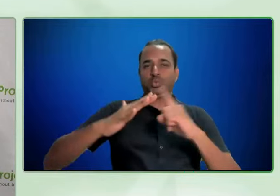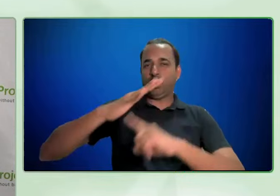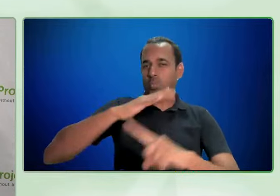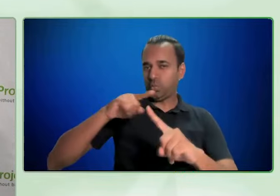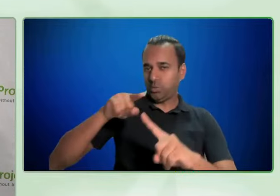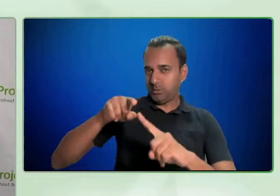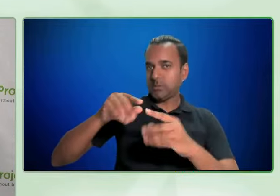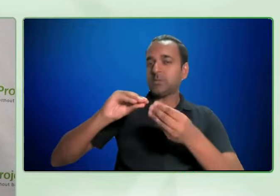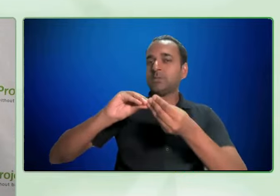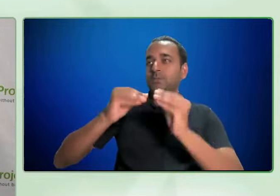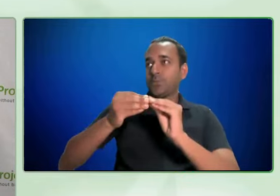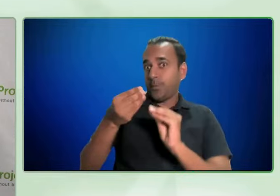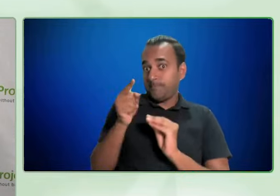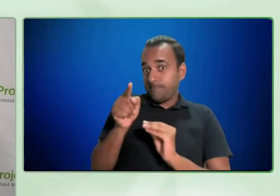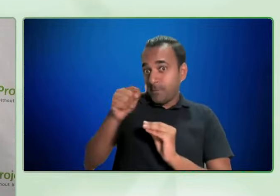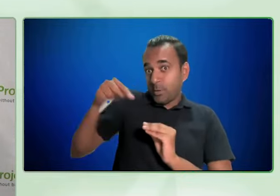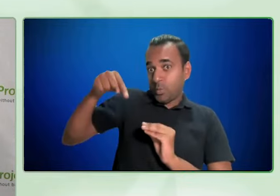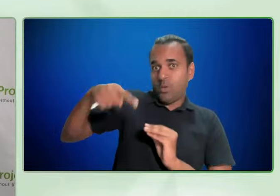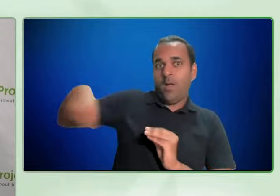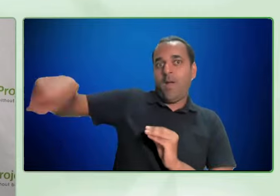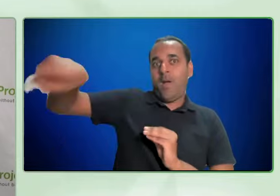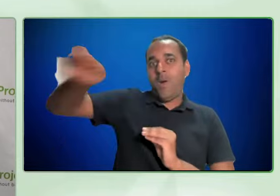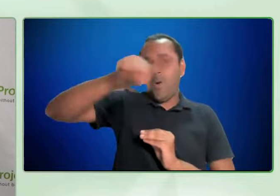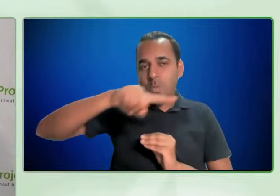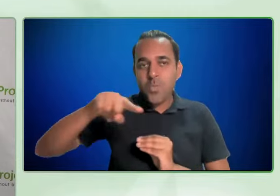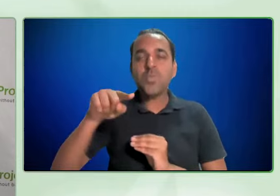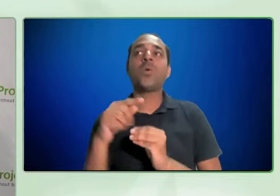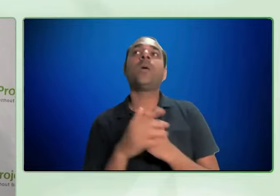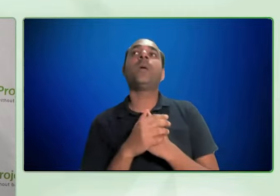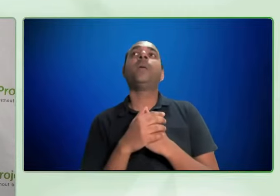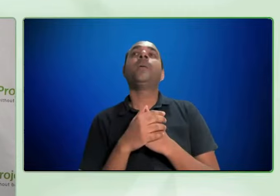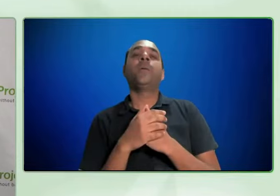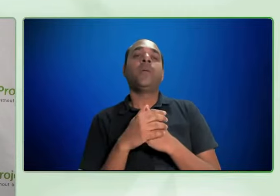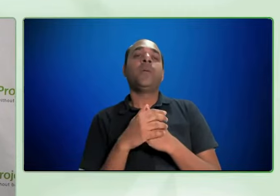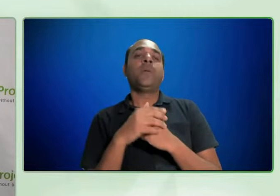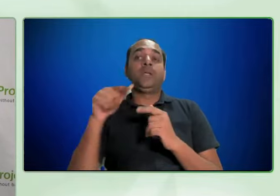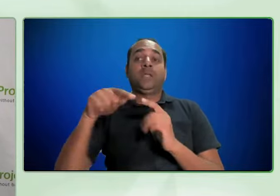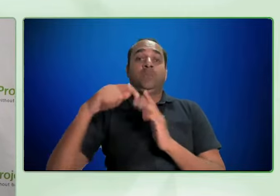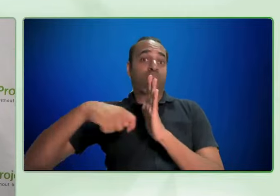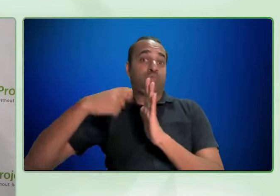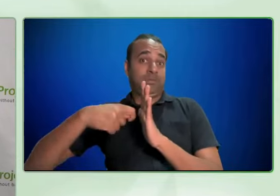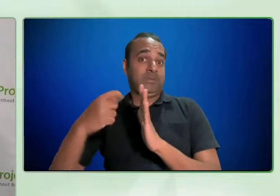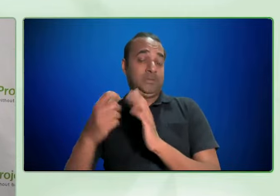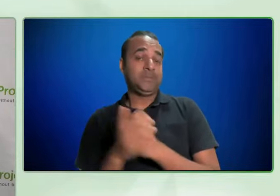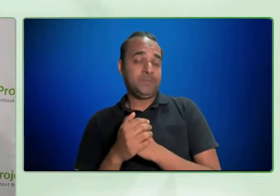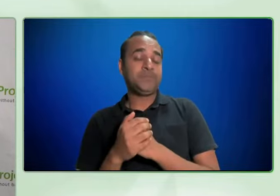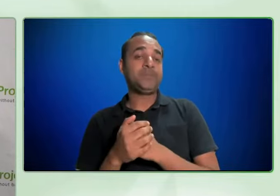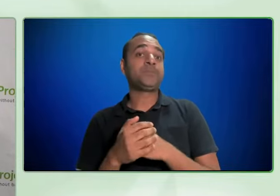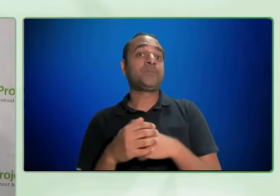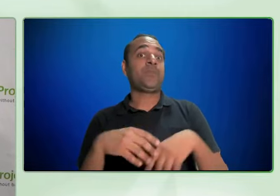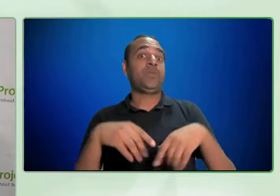Where else is the project emerging globally?